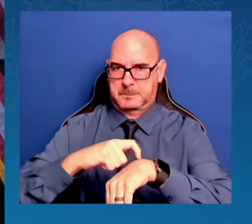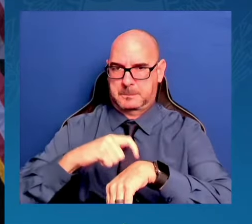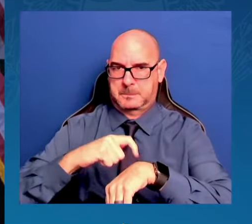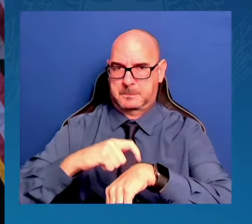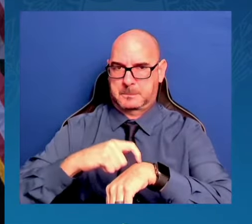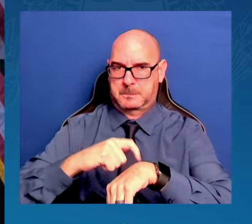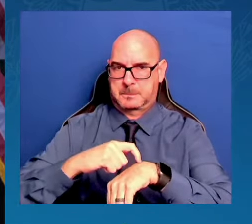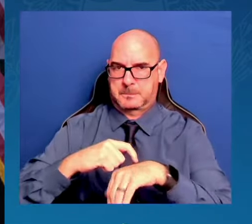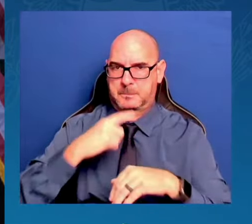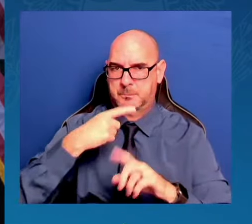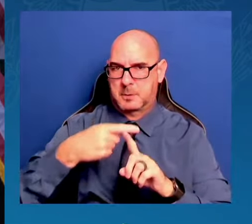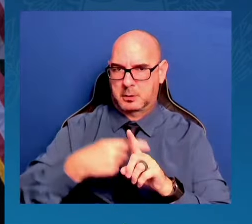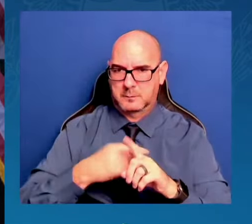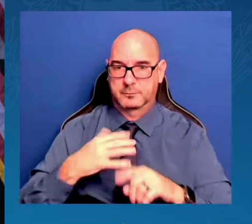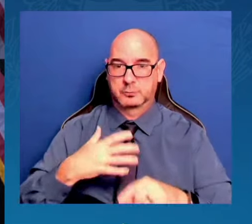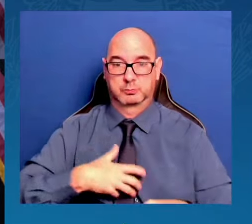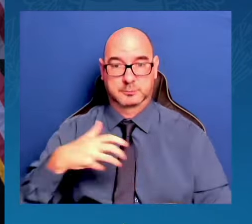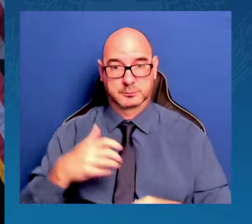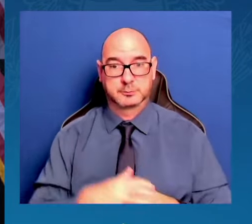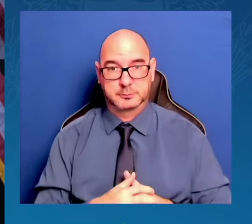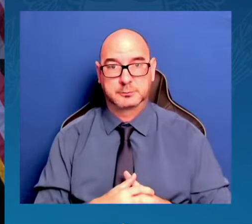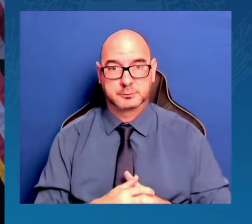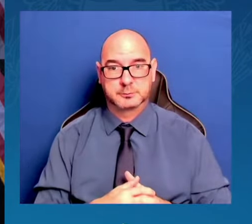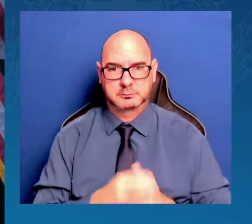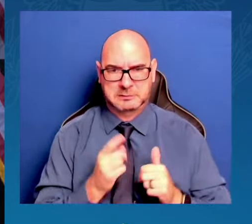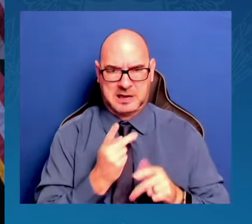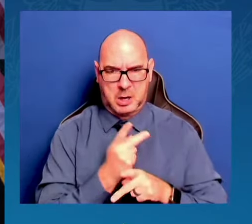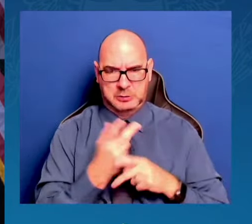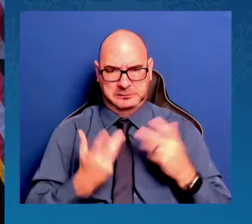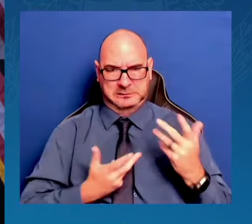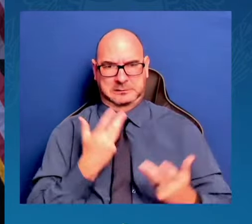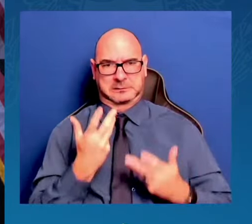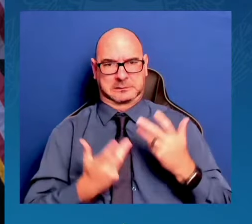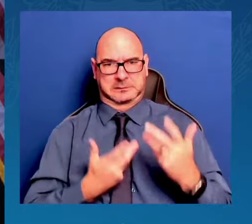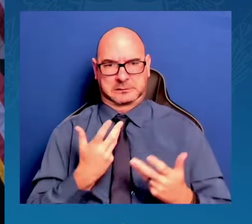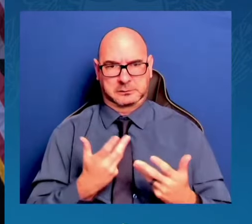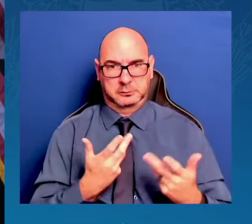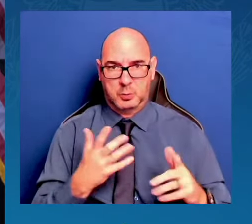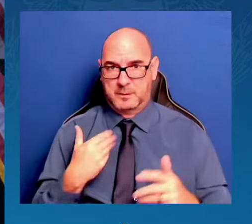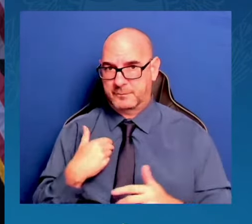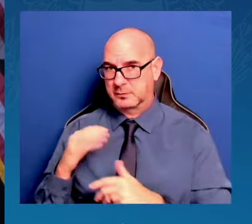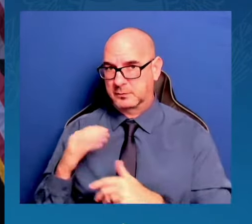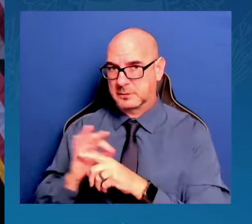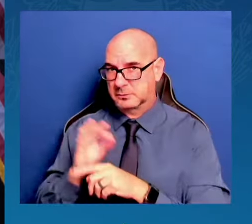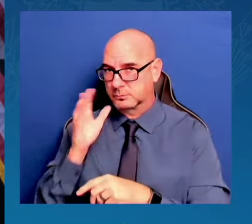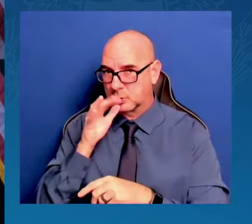how to care for her nine month old baby while traveling to another state, potentially putting her job